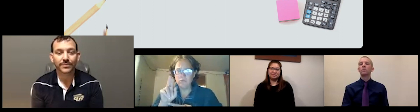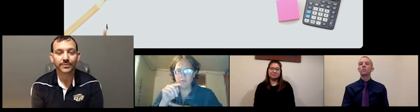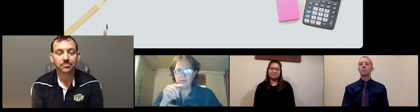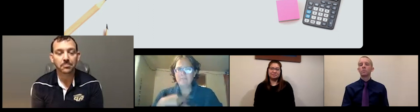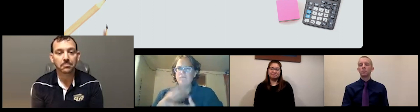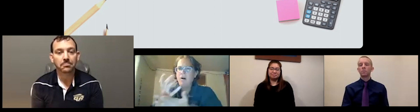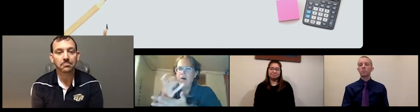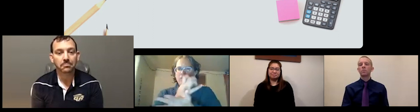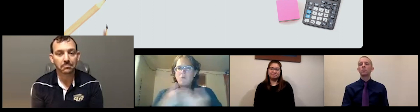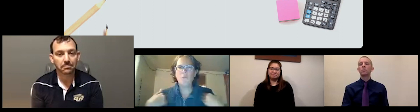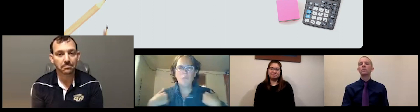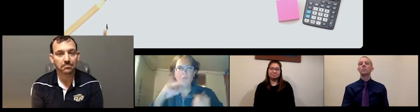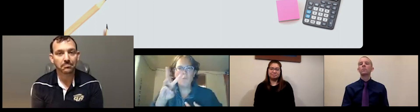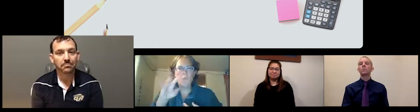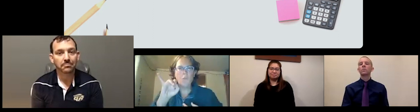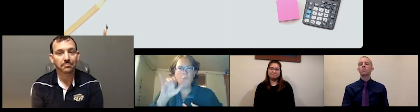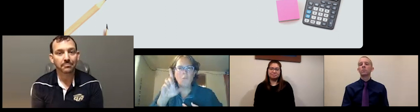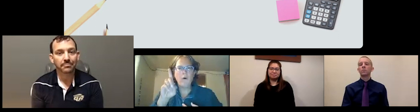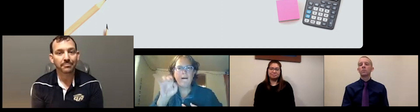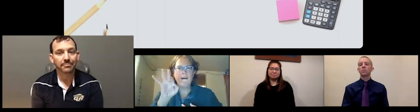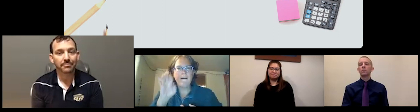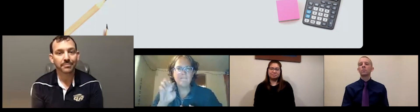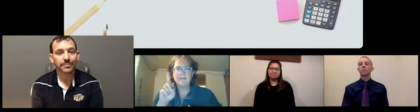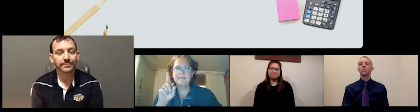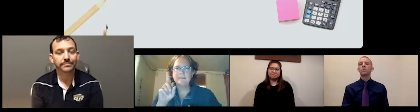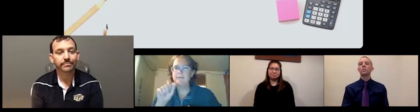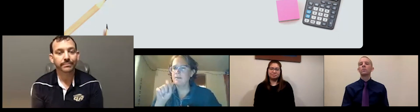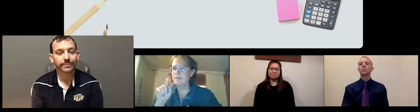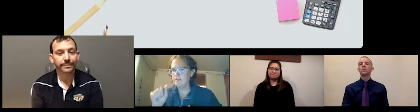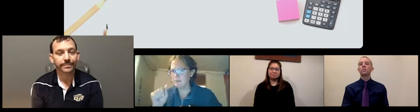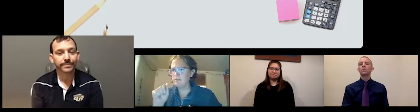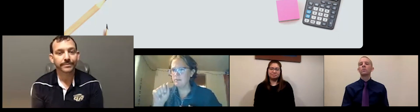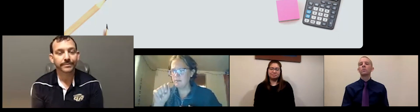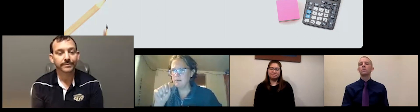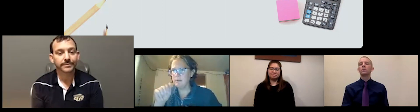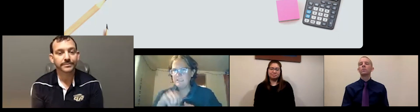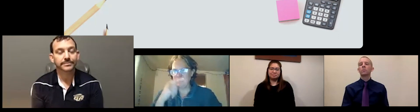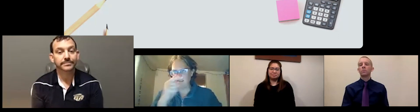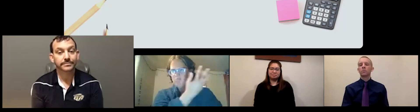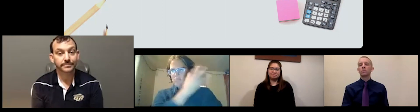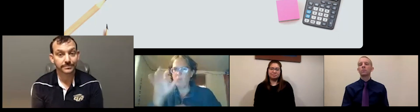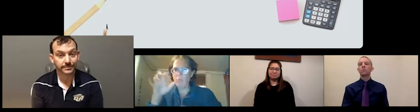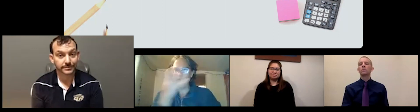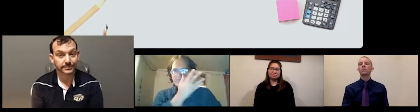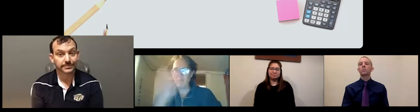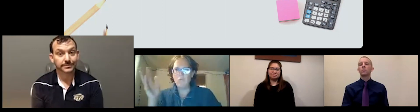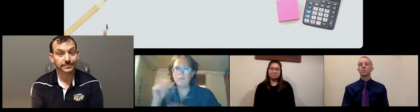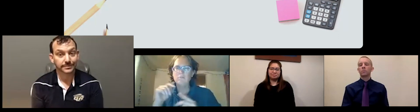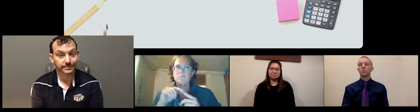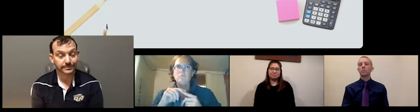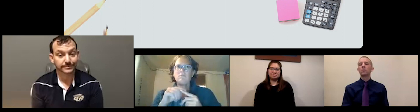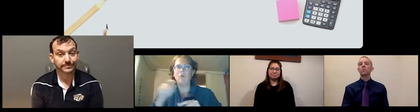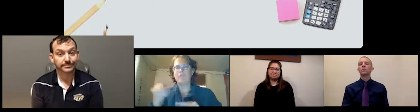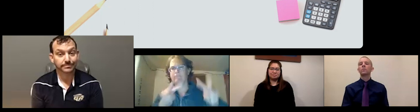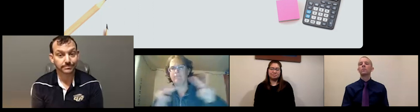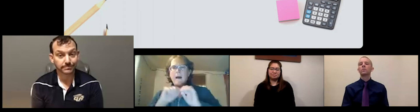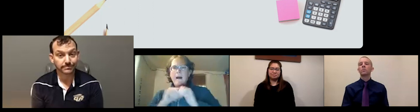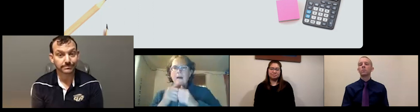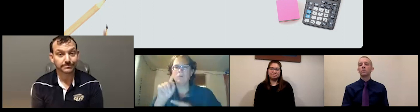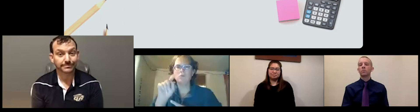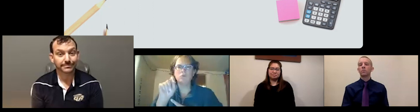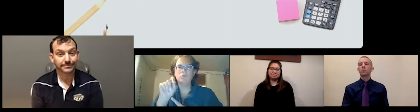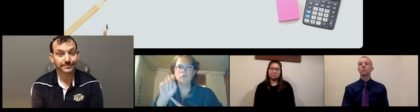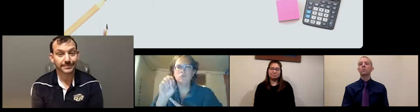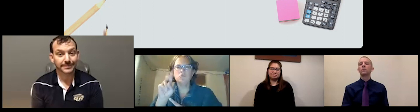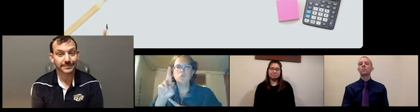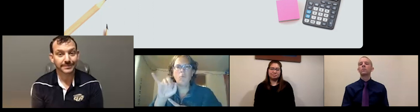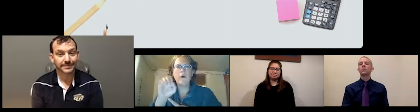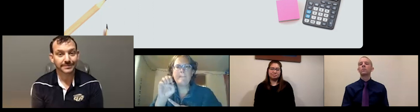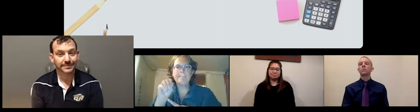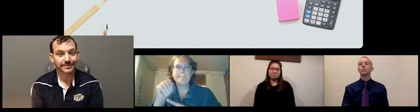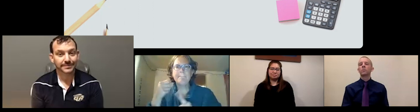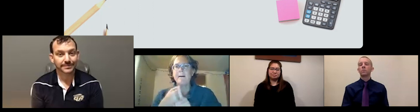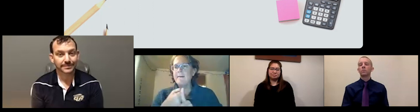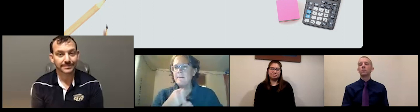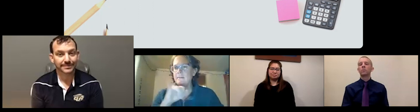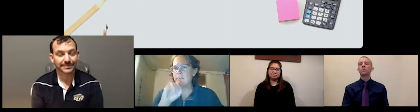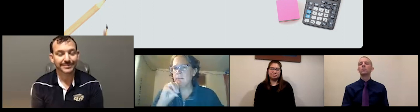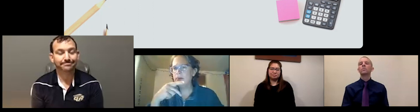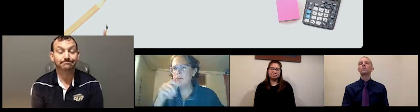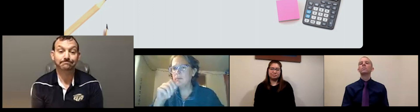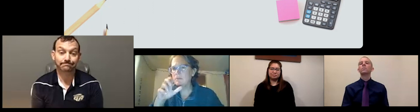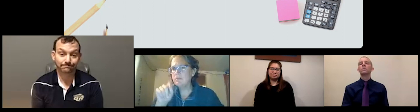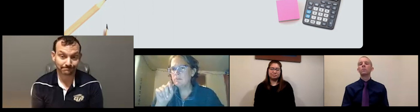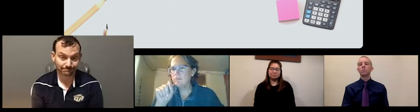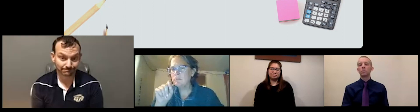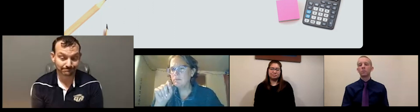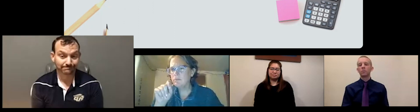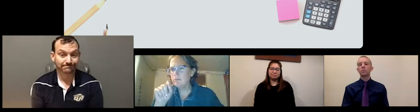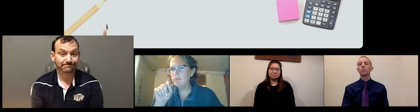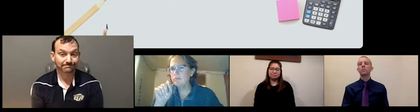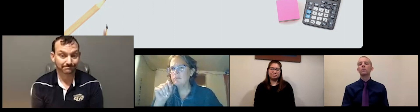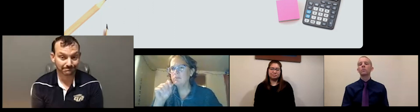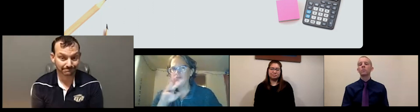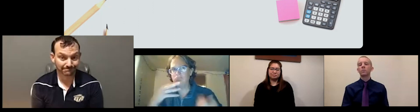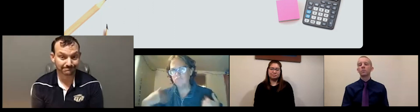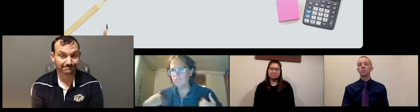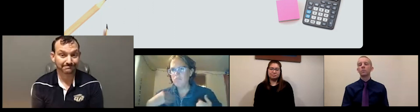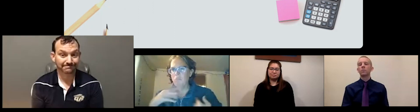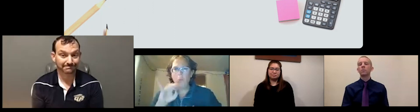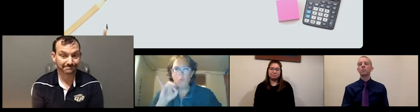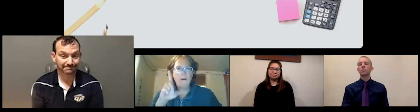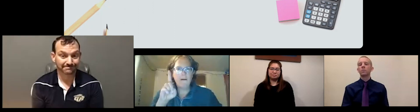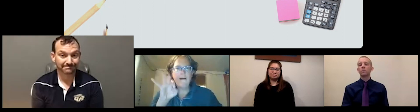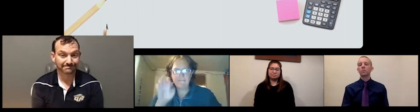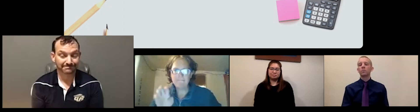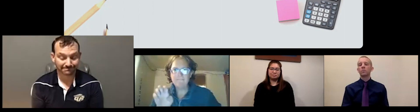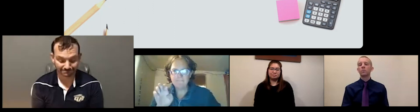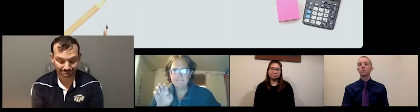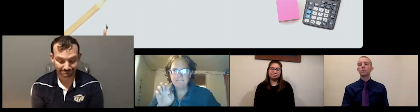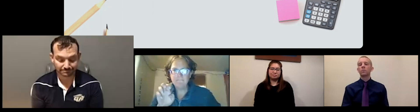I gathered wildlife data in the rainforest and observed how tourism impacted wildlife.